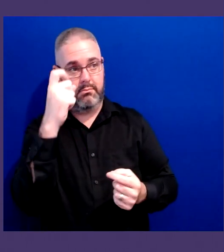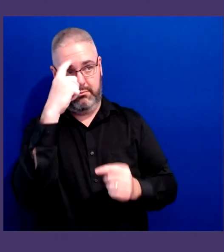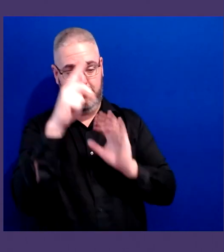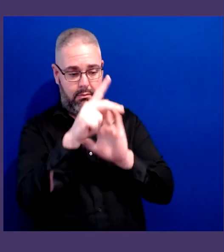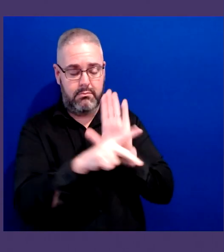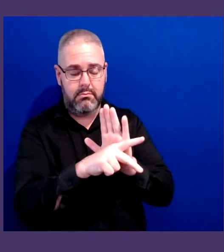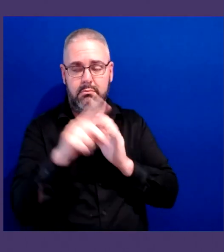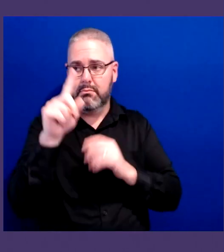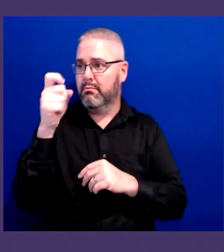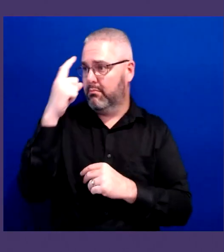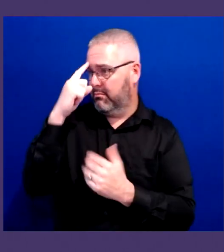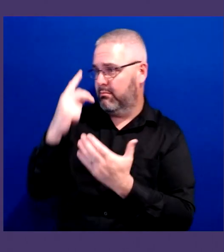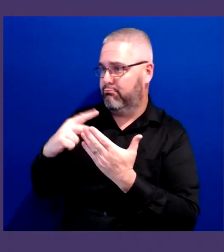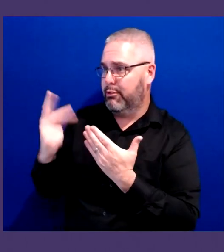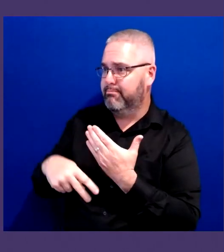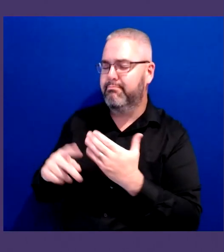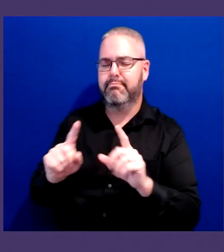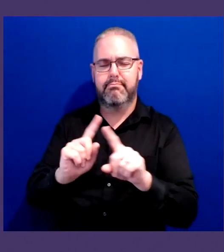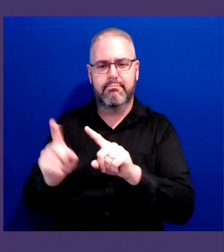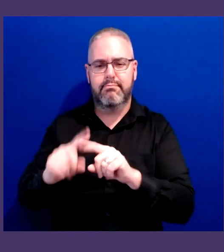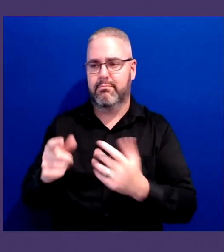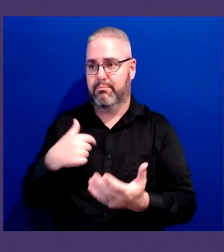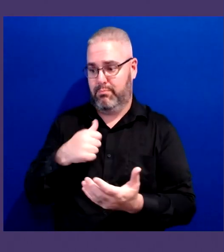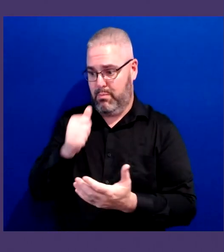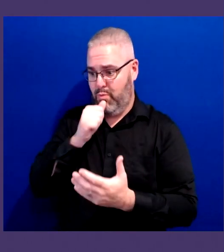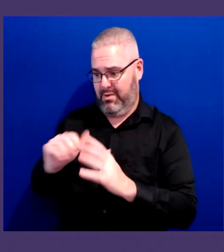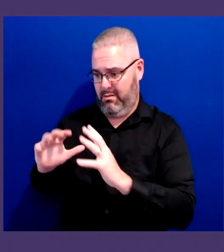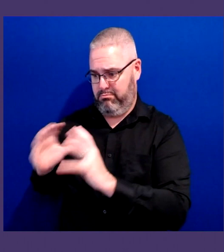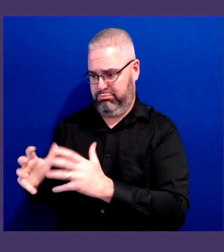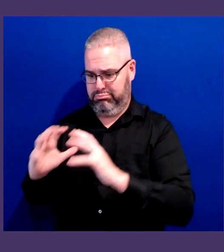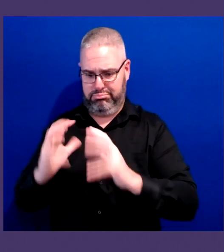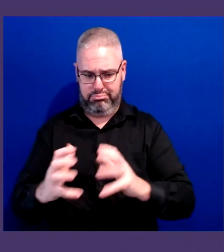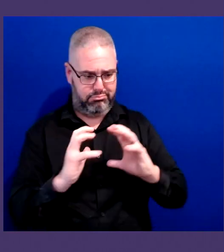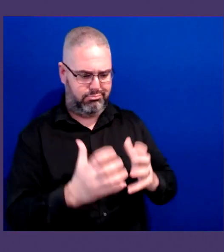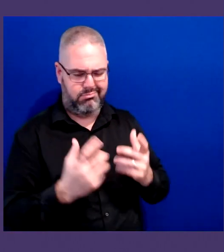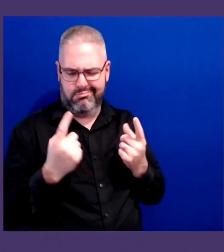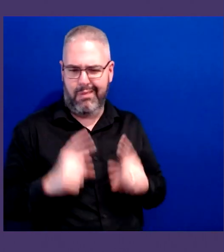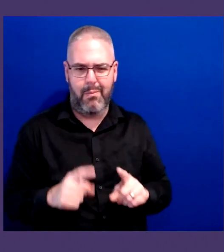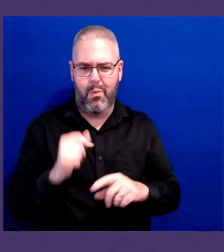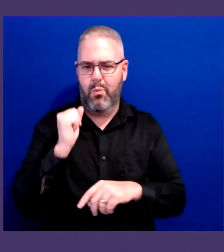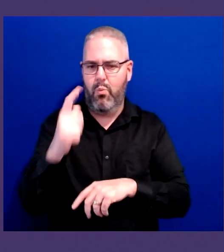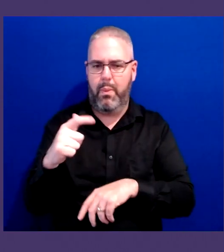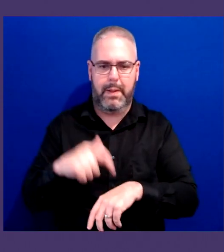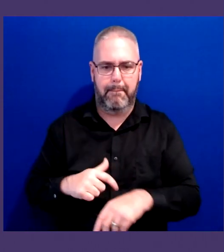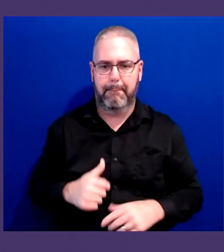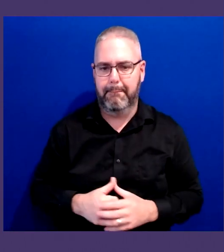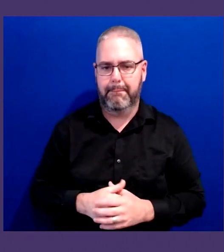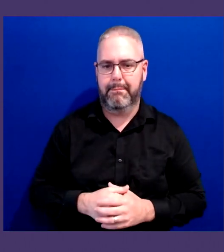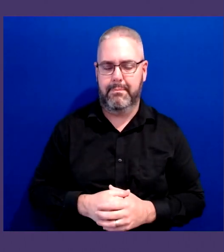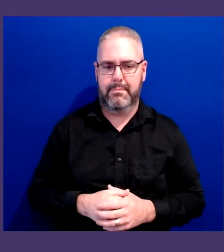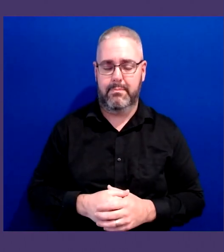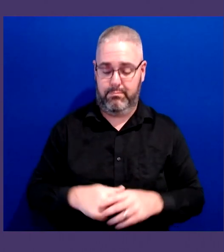we do in the private sector all of the time. This is really about completely shifting